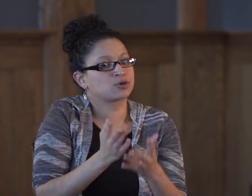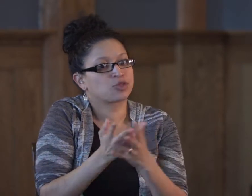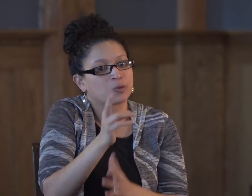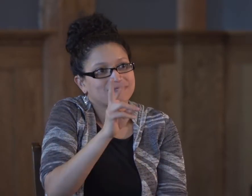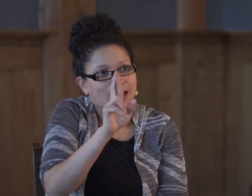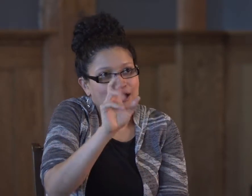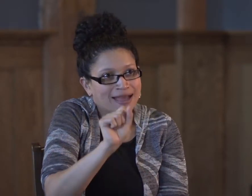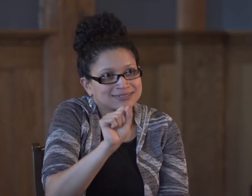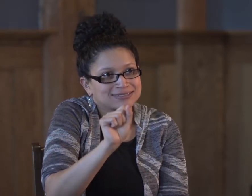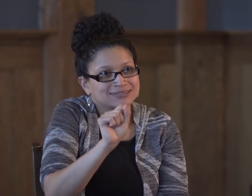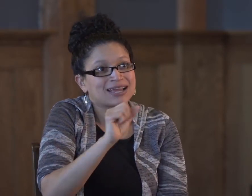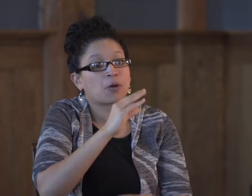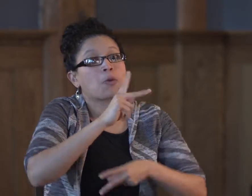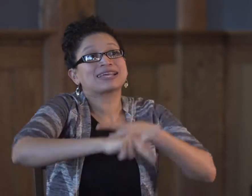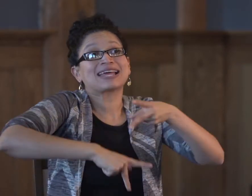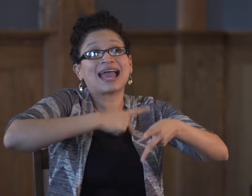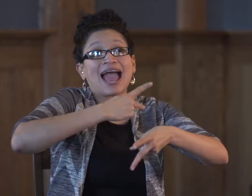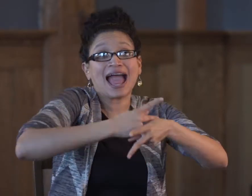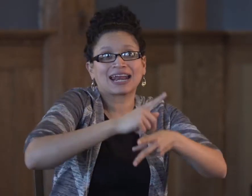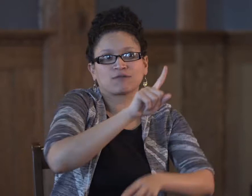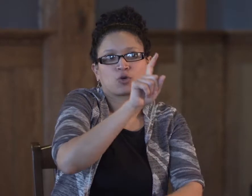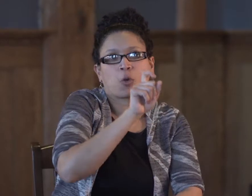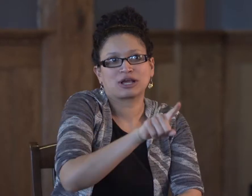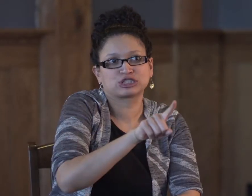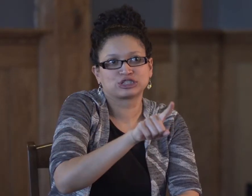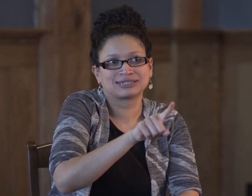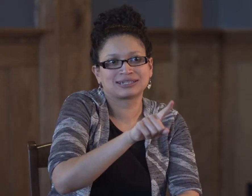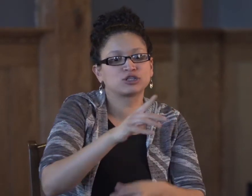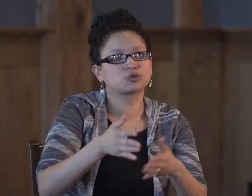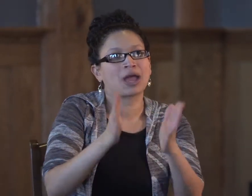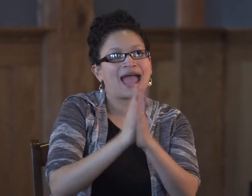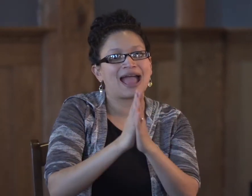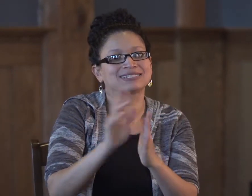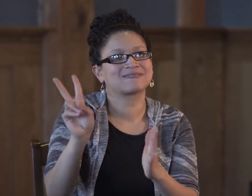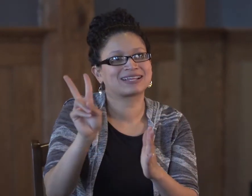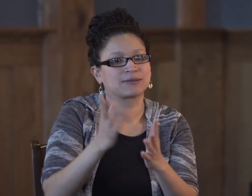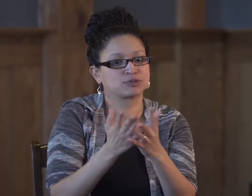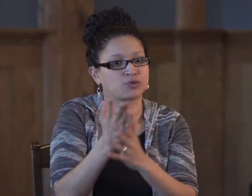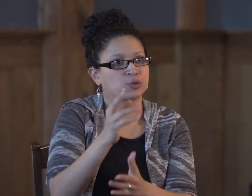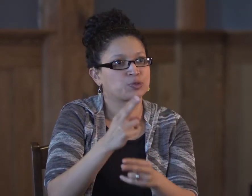the operators can speak with Deaf victims through 9-1-1 and through video relay service.